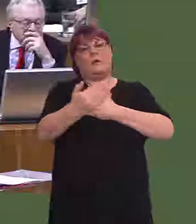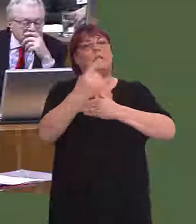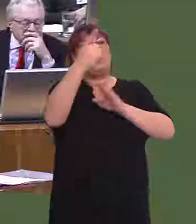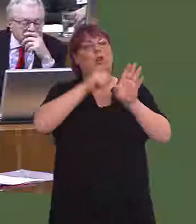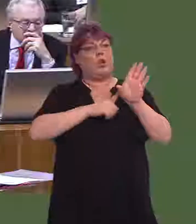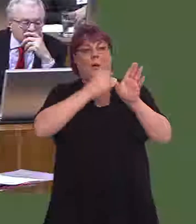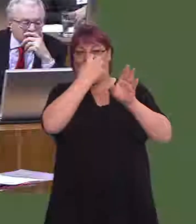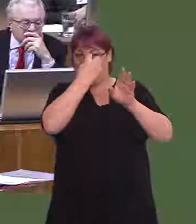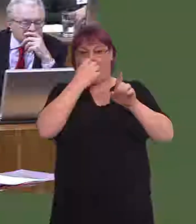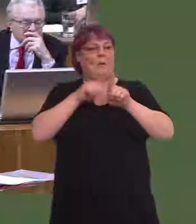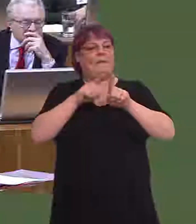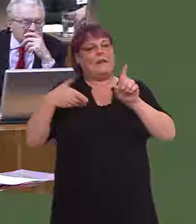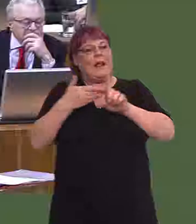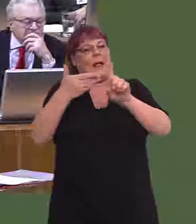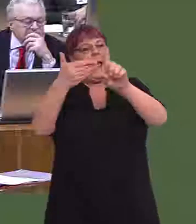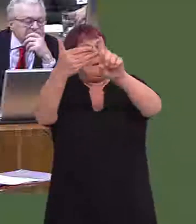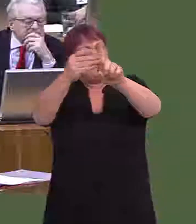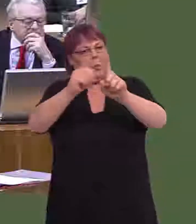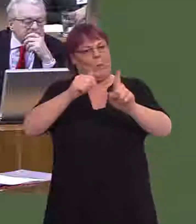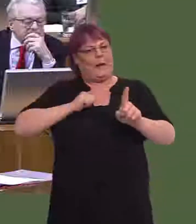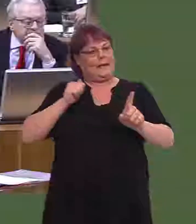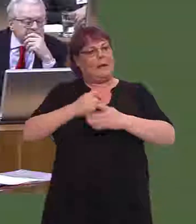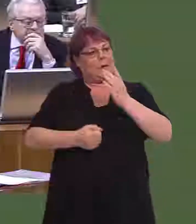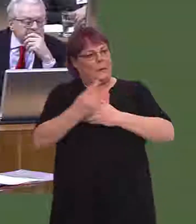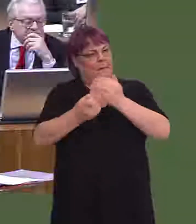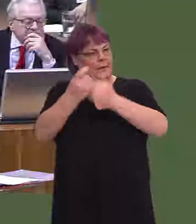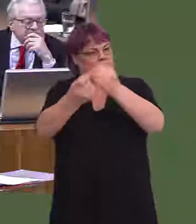and expectations set out, clearly agreed with Healthcare Inspectorate Wales, the